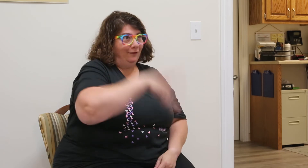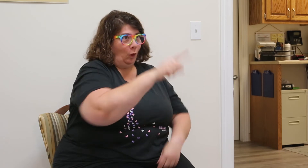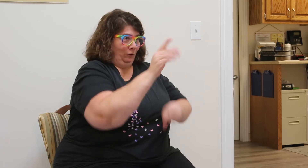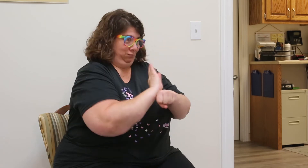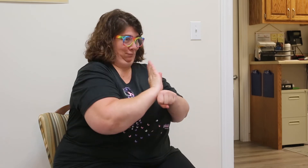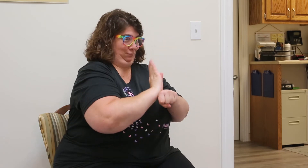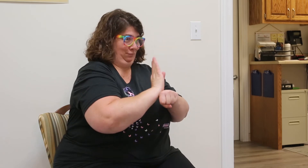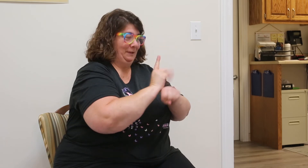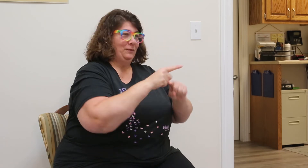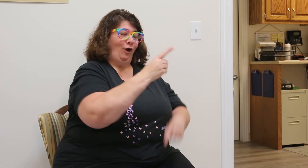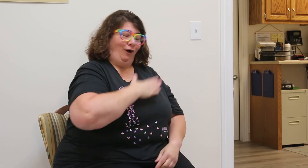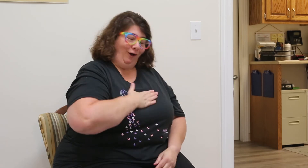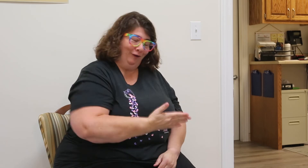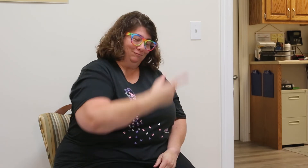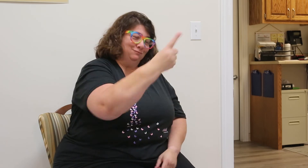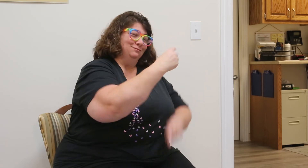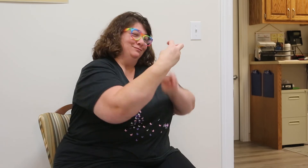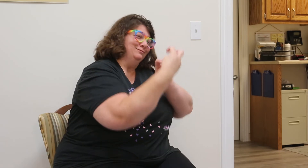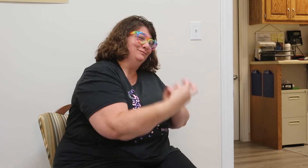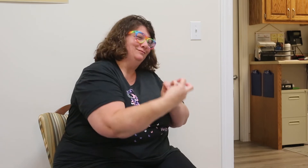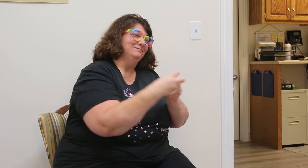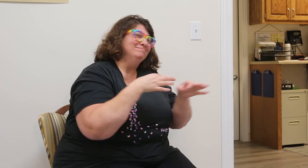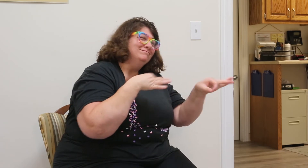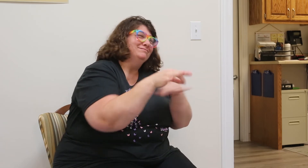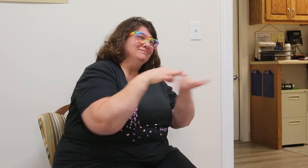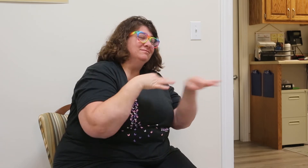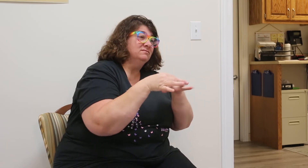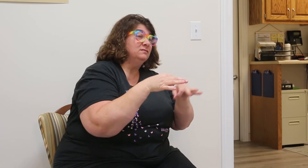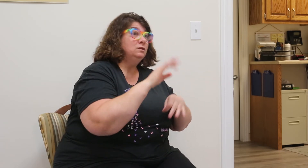from your busy schedule, to meet with me.